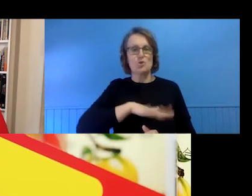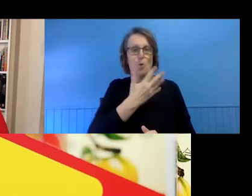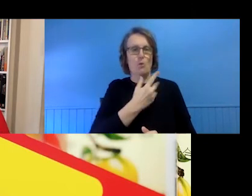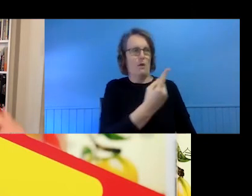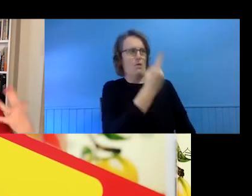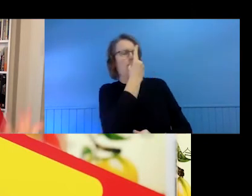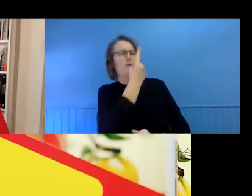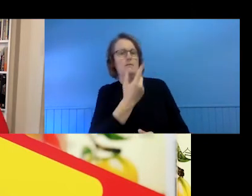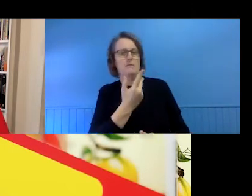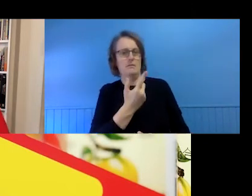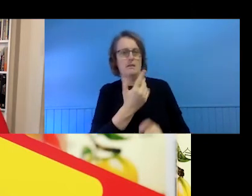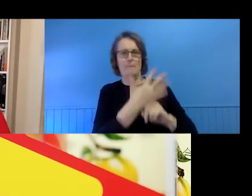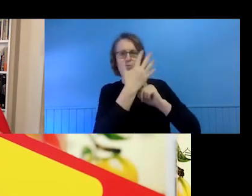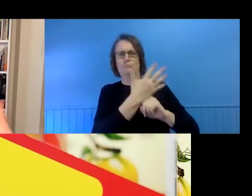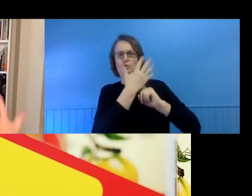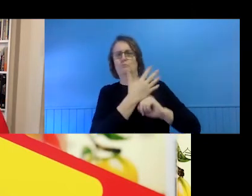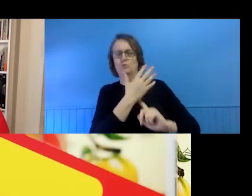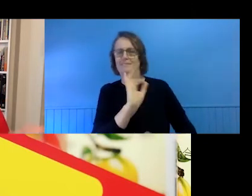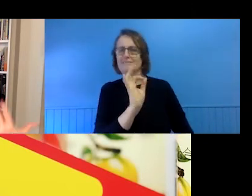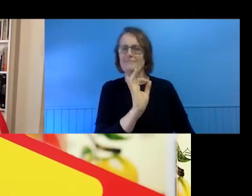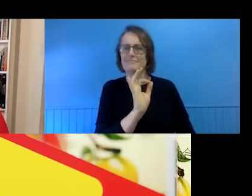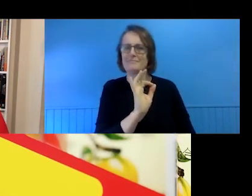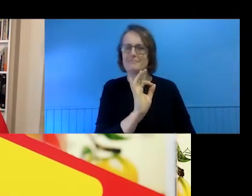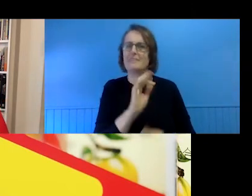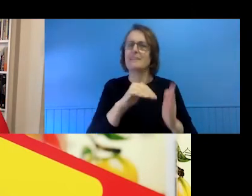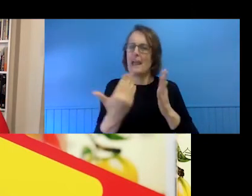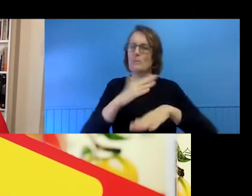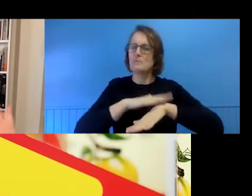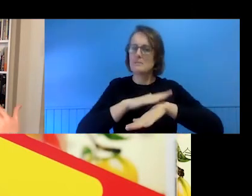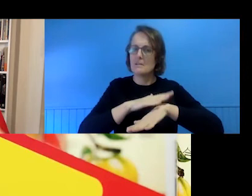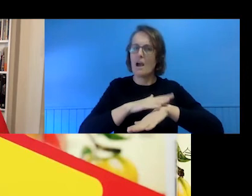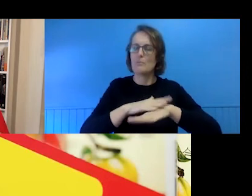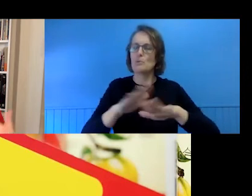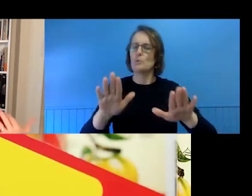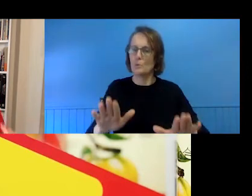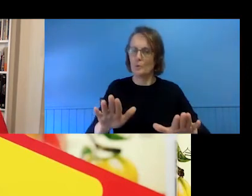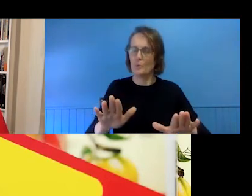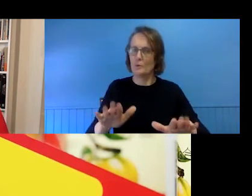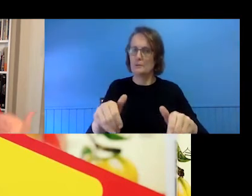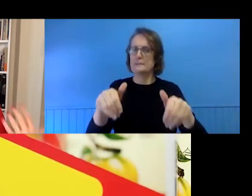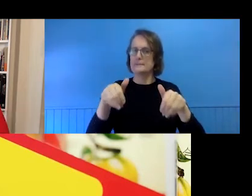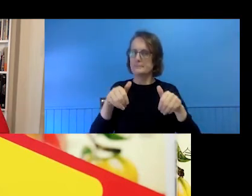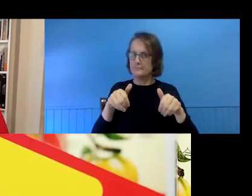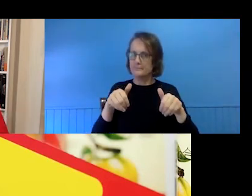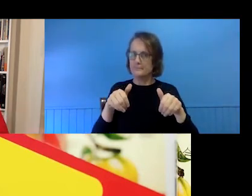yourself or push yourself. It's actually time to take a little bit more of a step back. Ironically. Even though we're talking about